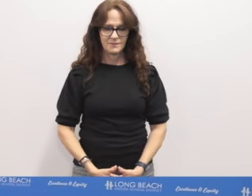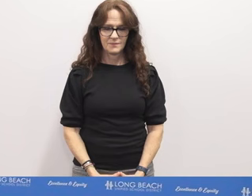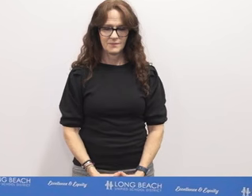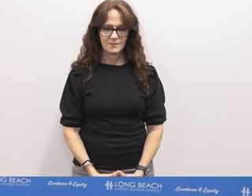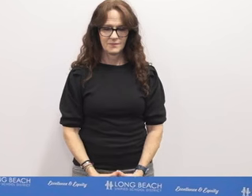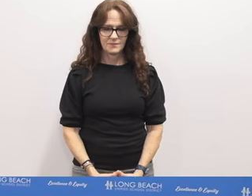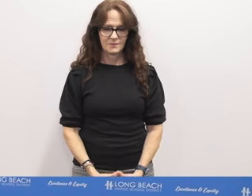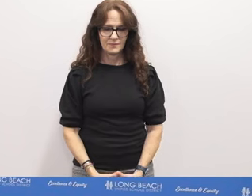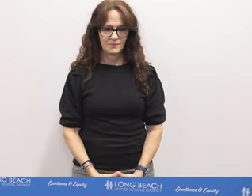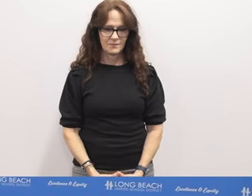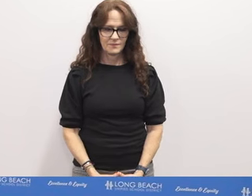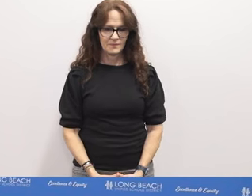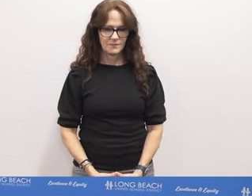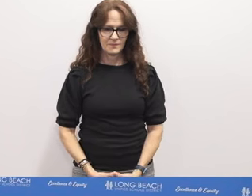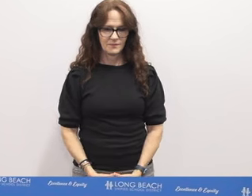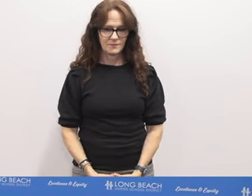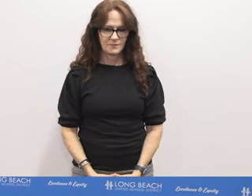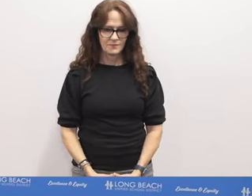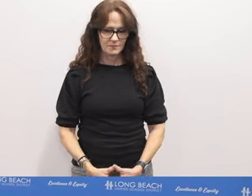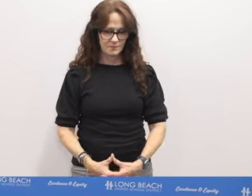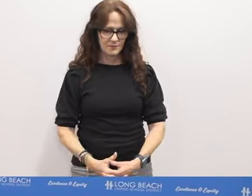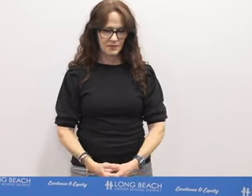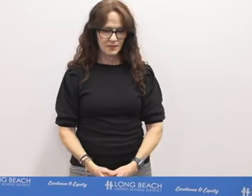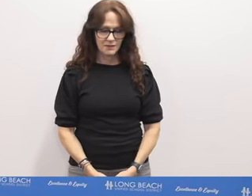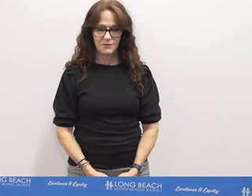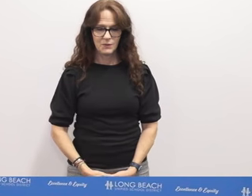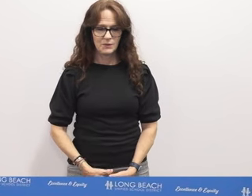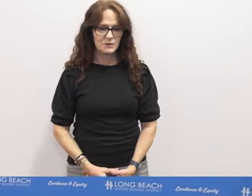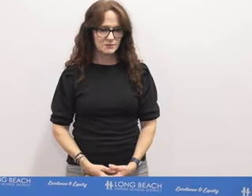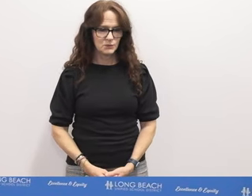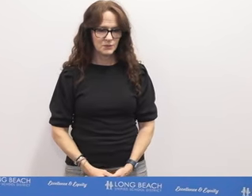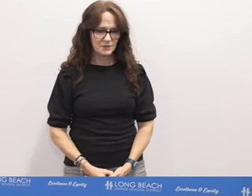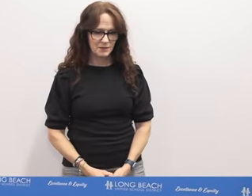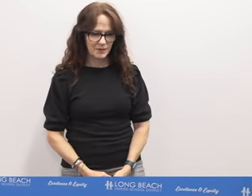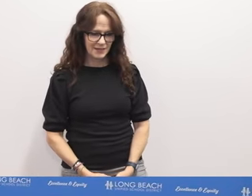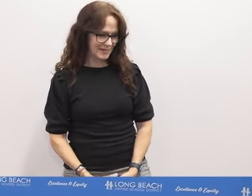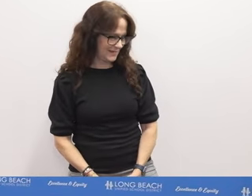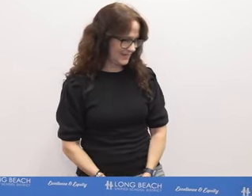Yeah.